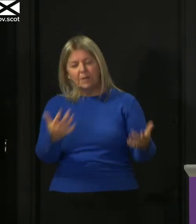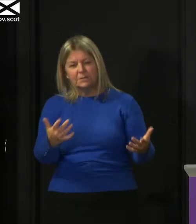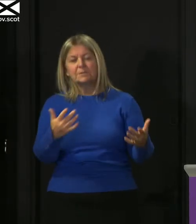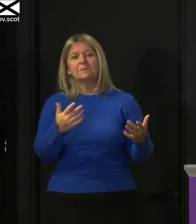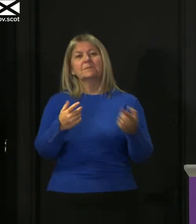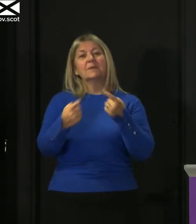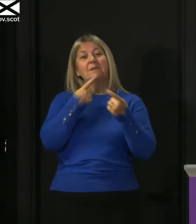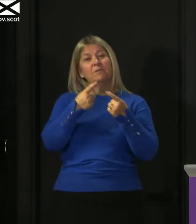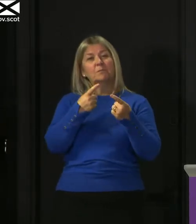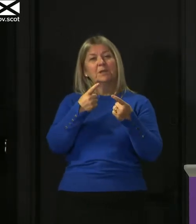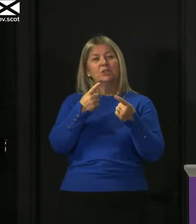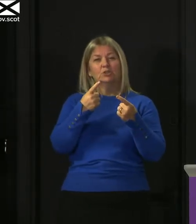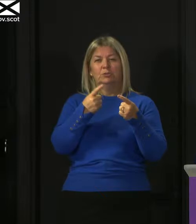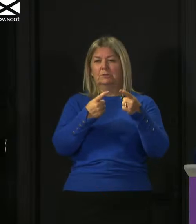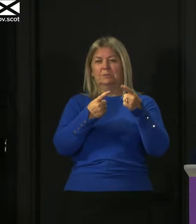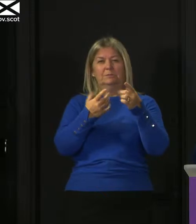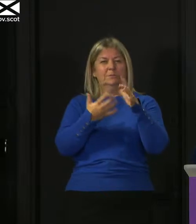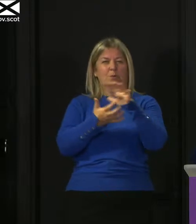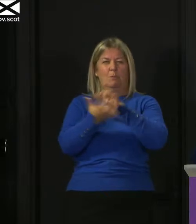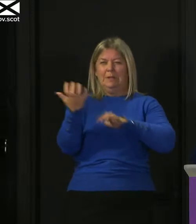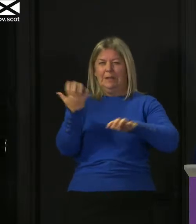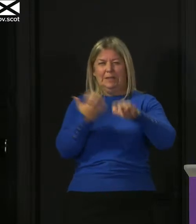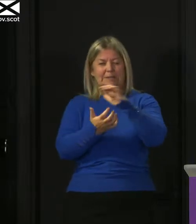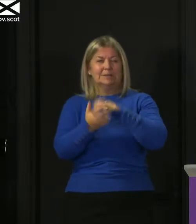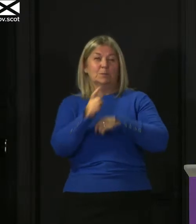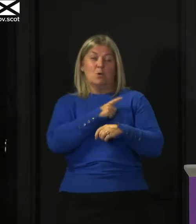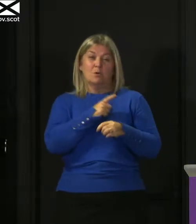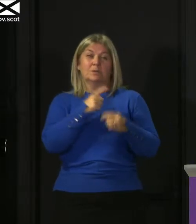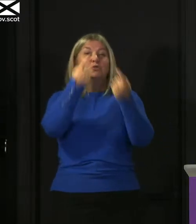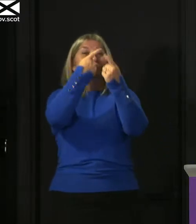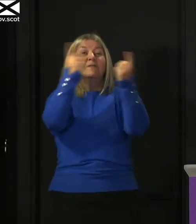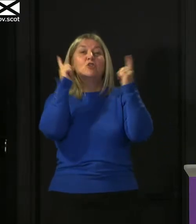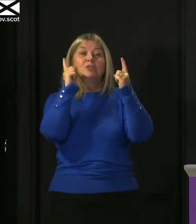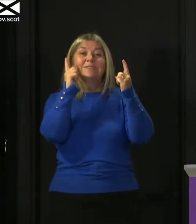picture, of course, are outbreaks at universities and Glasgow University had a particularly